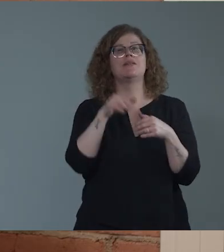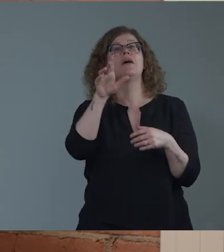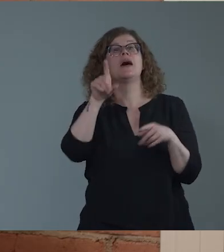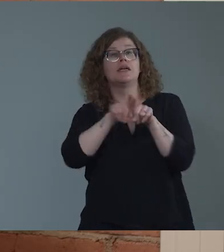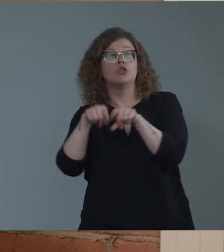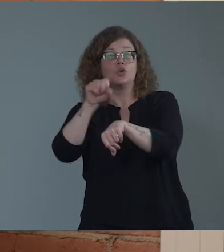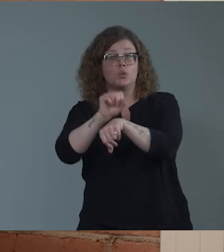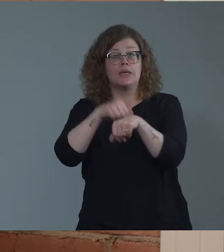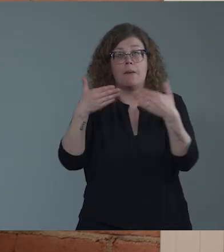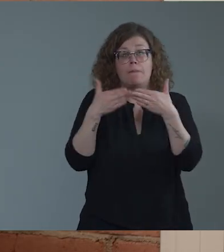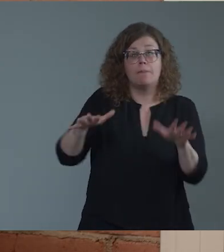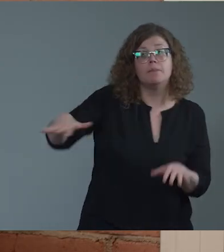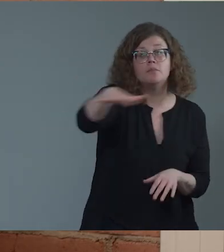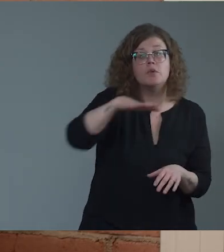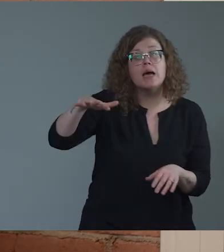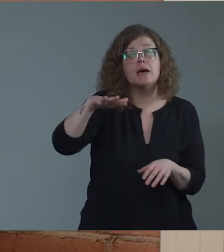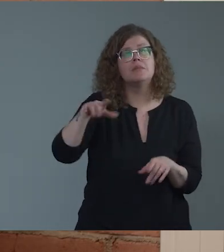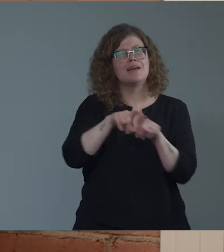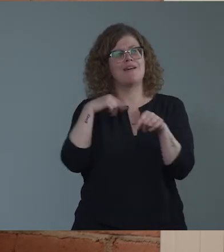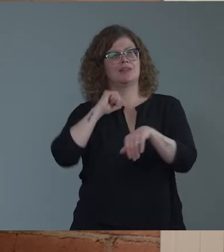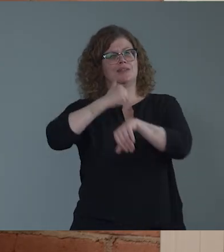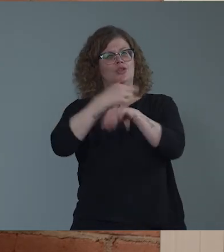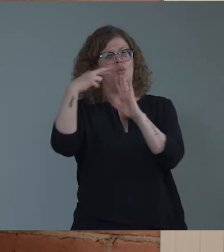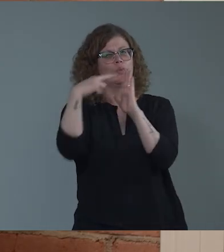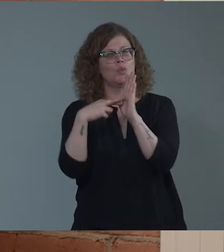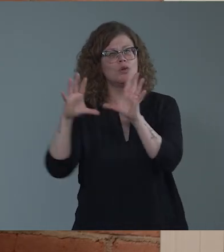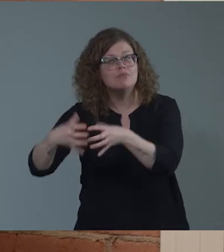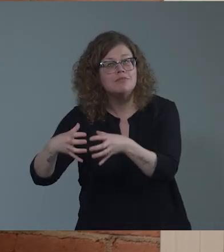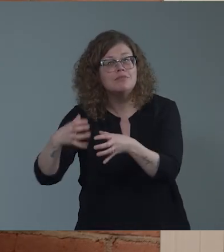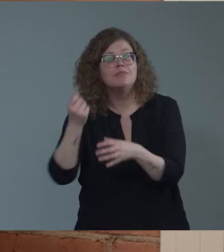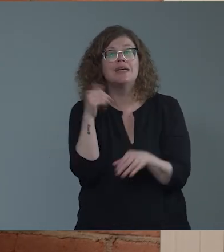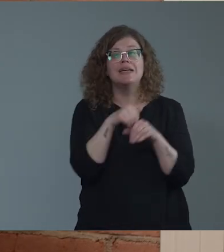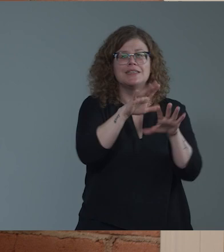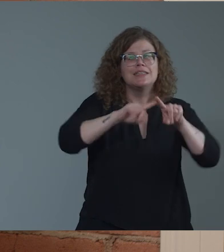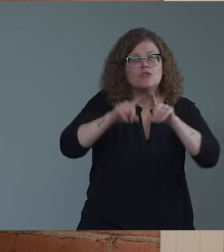through from beginning to end of all the steps in the process. Or you can drop in and do one topic at a time